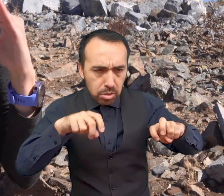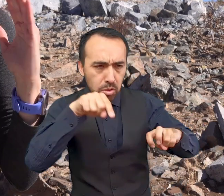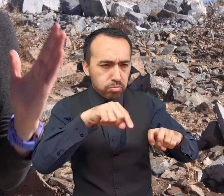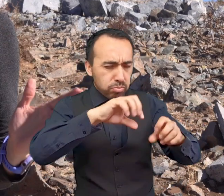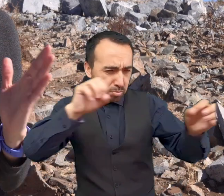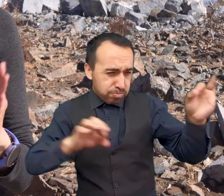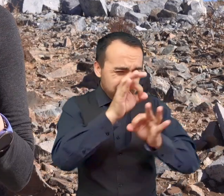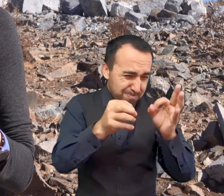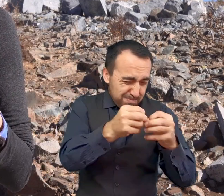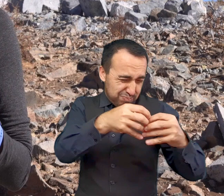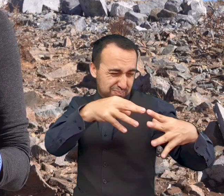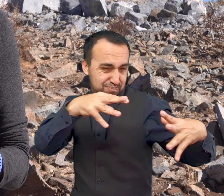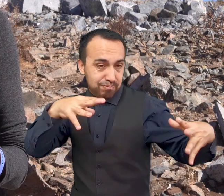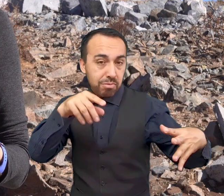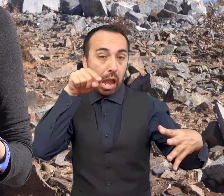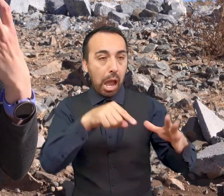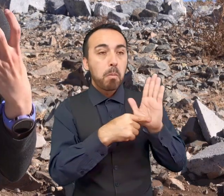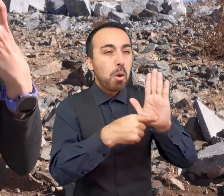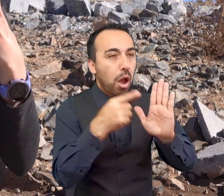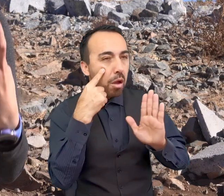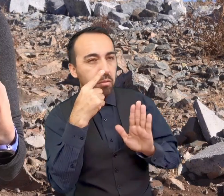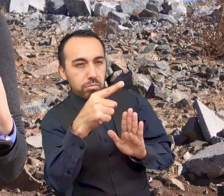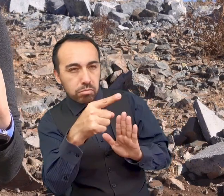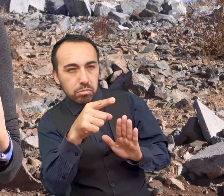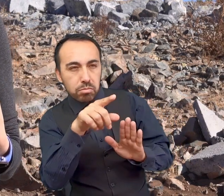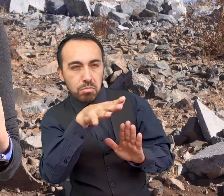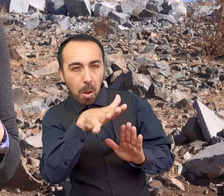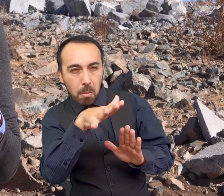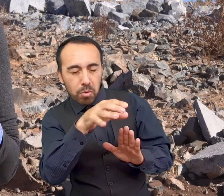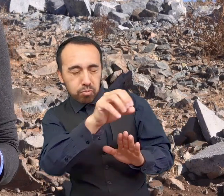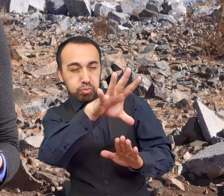This relationship, called the Phillips ratio, is important because it leads to accurate measurements